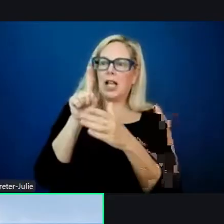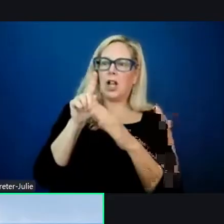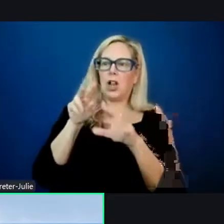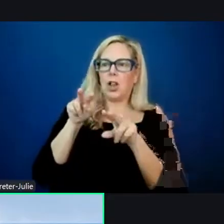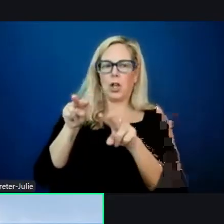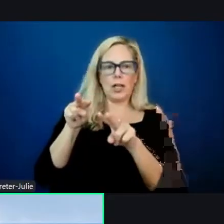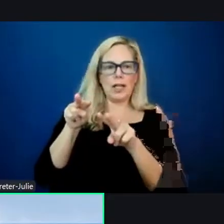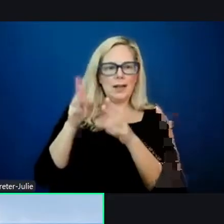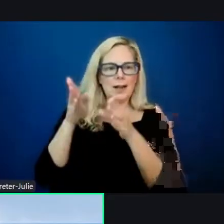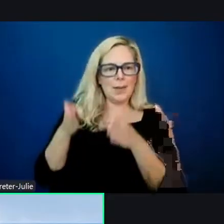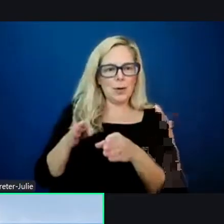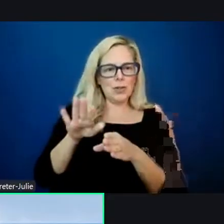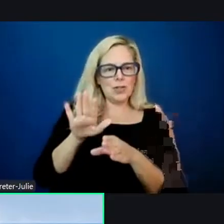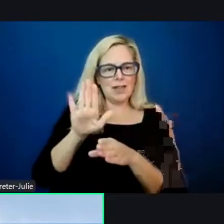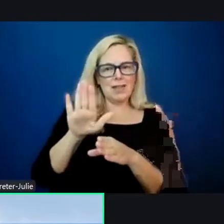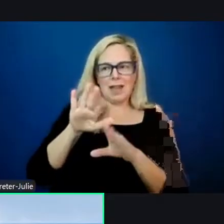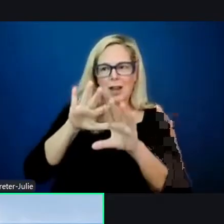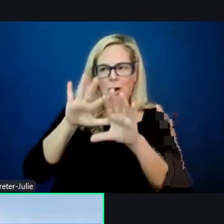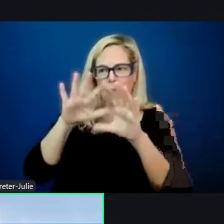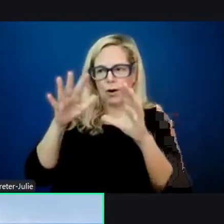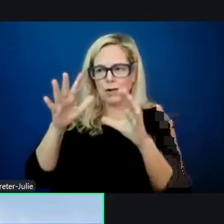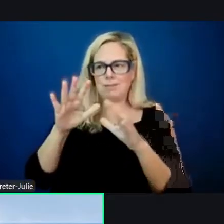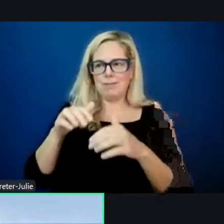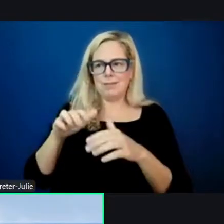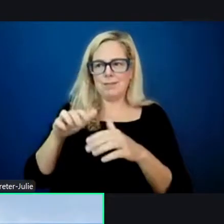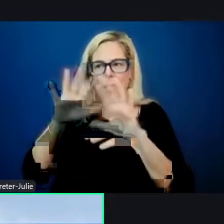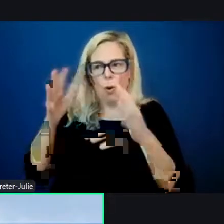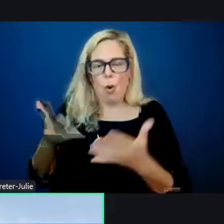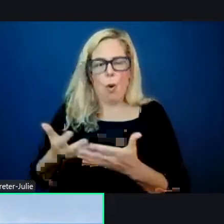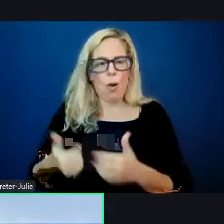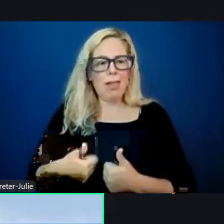I absolutely think that's so important. Just wanted to call out one of the comments from the chat.